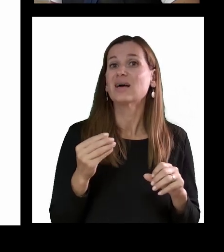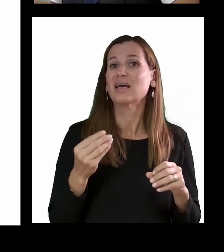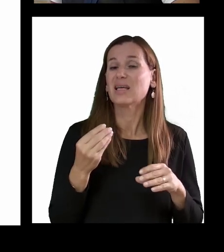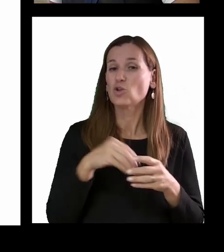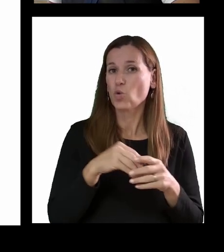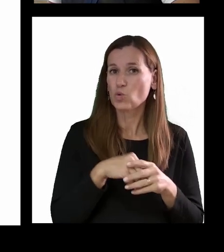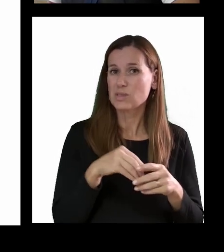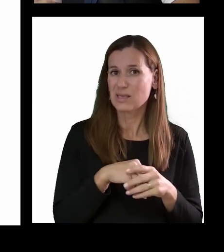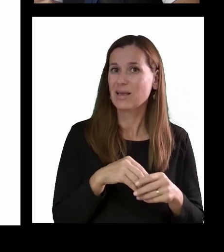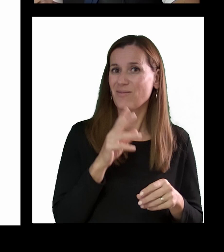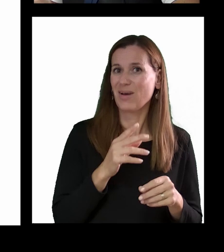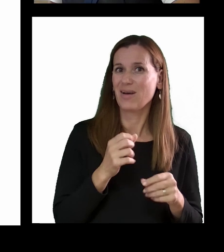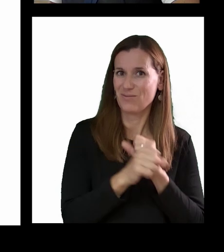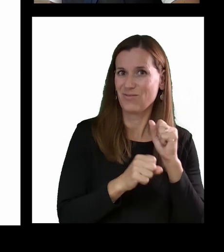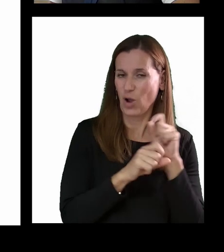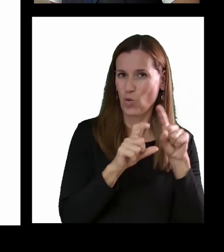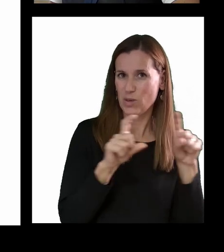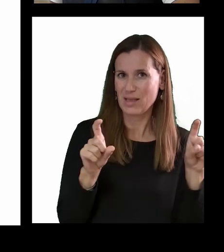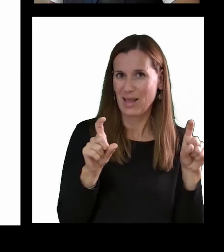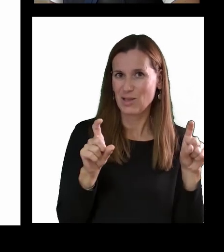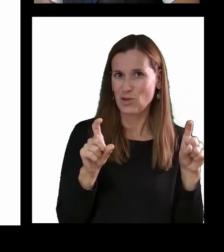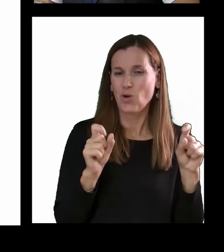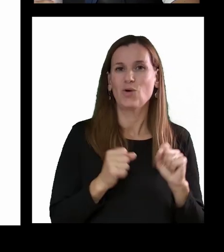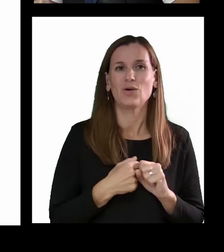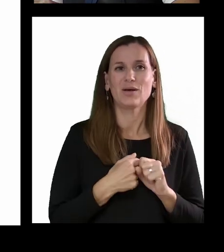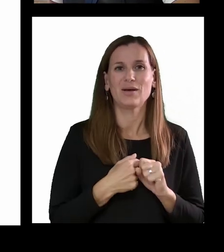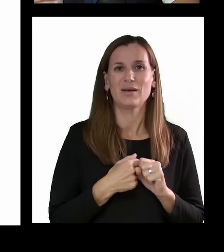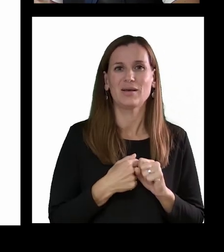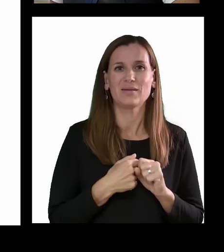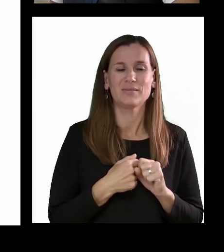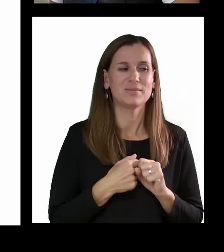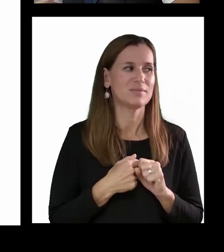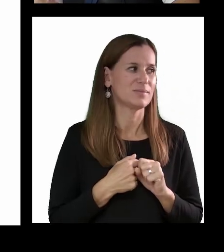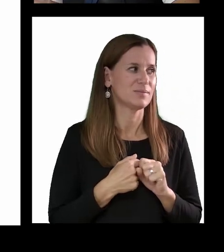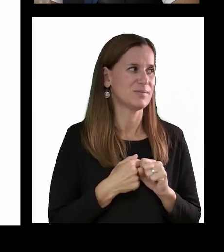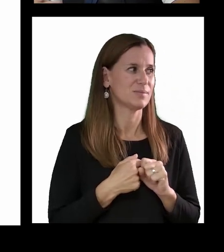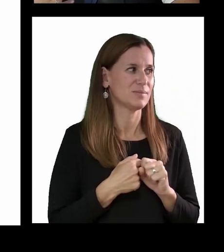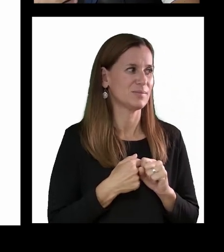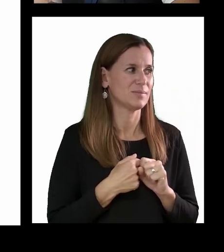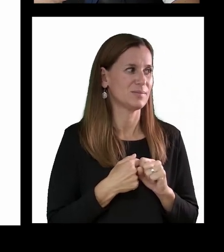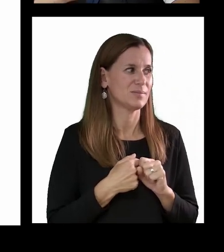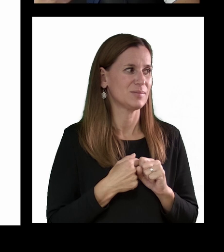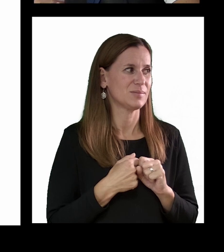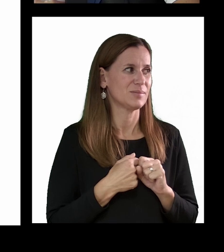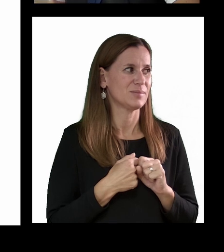will factor will favour the transition, access and reception of students with disabilities in the university